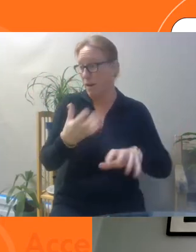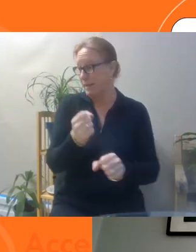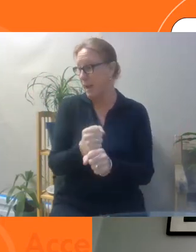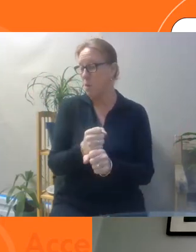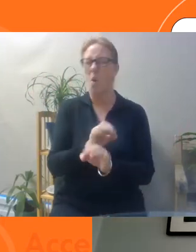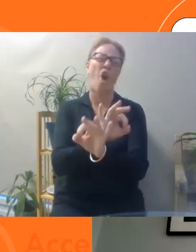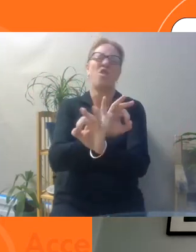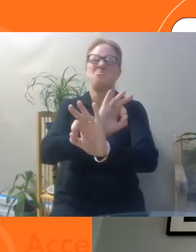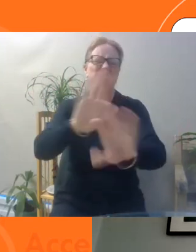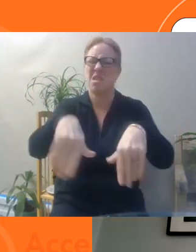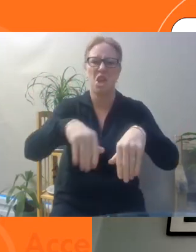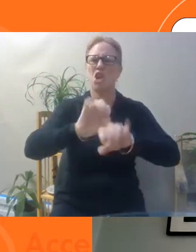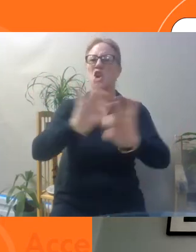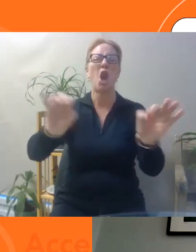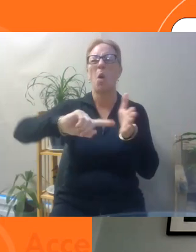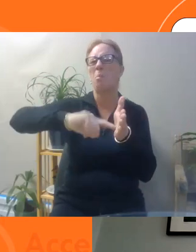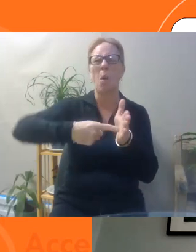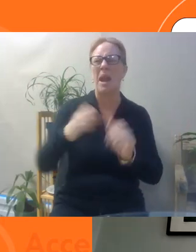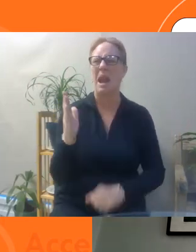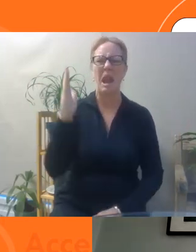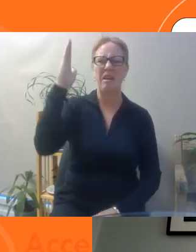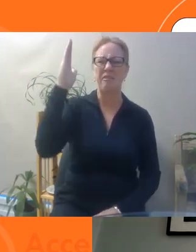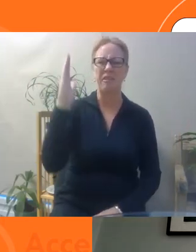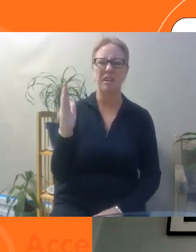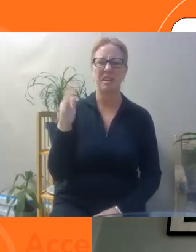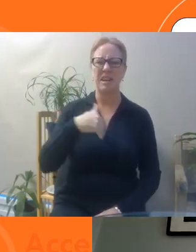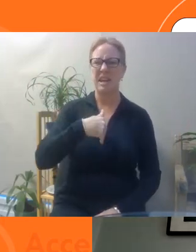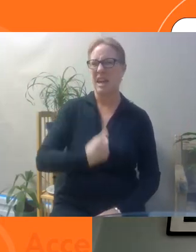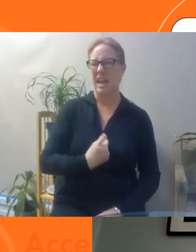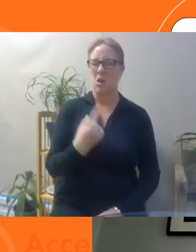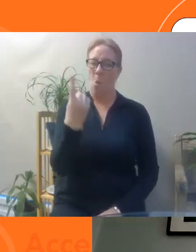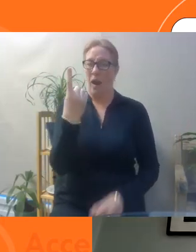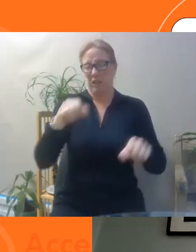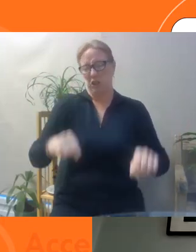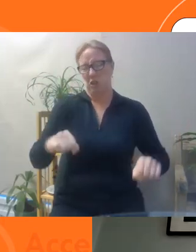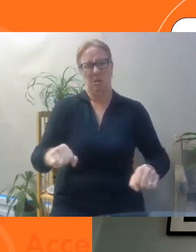point in putting in a lift for one student, they're only going